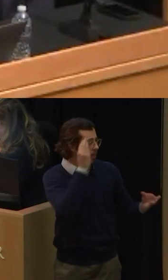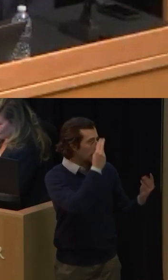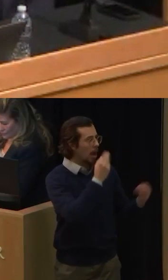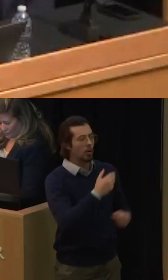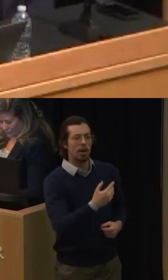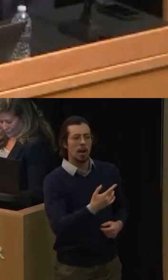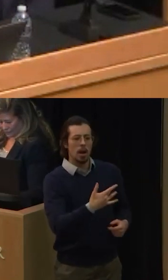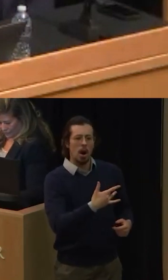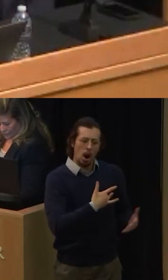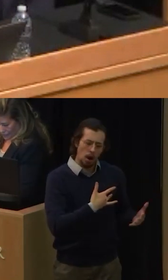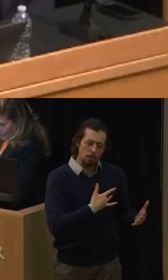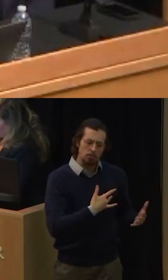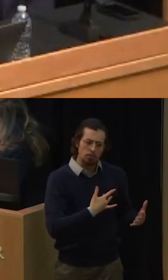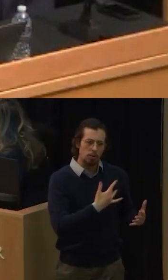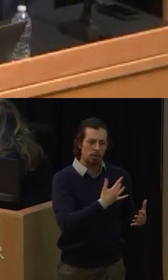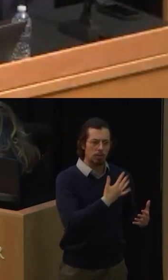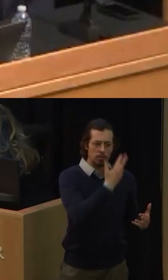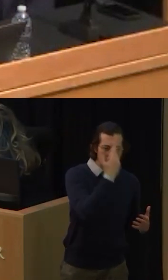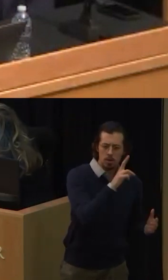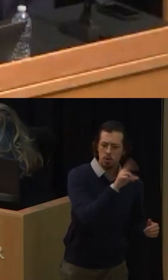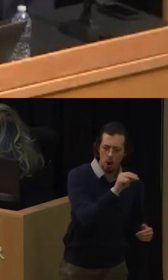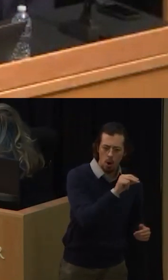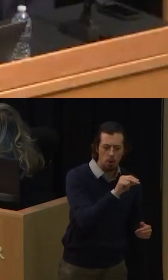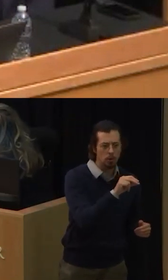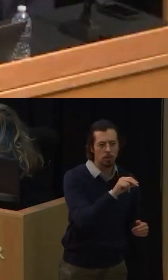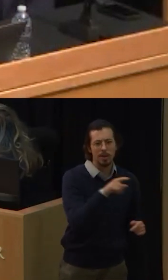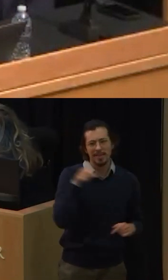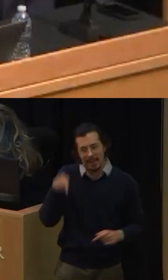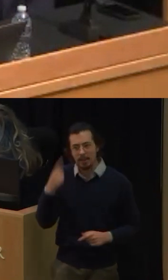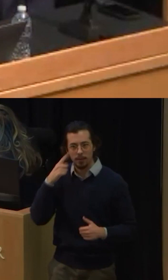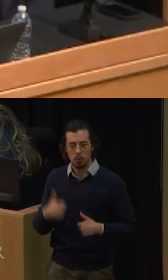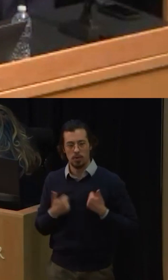as survivalistic, if that's a word, right? You need this for your own survival,